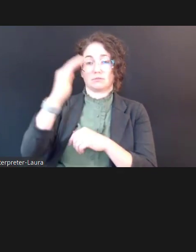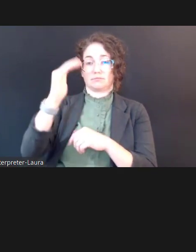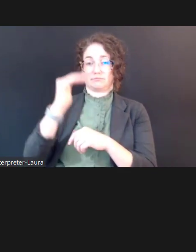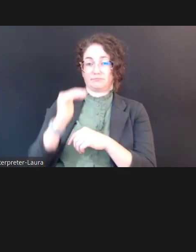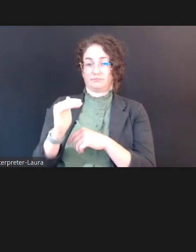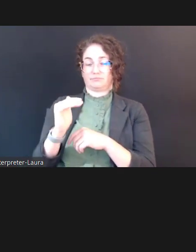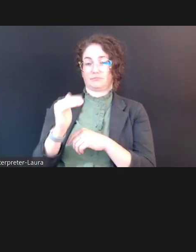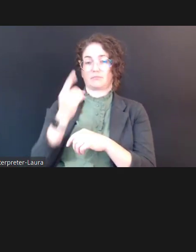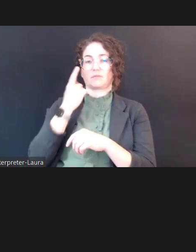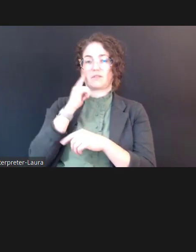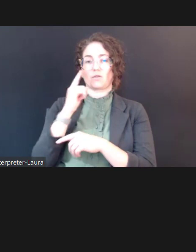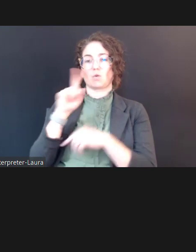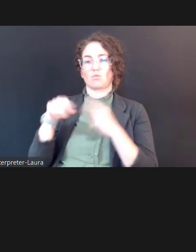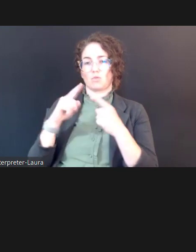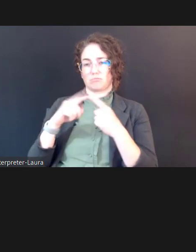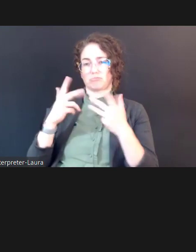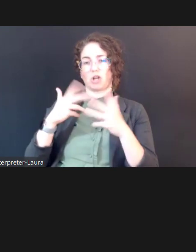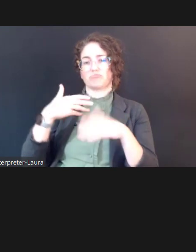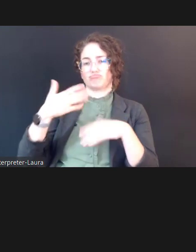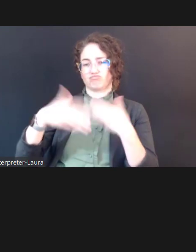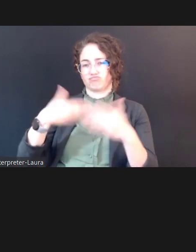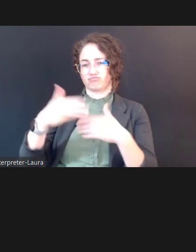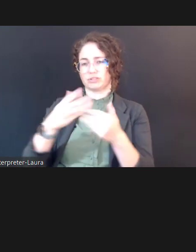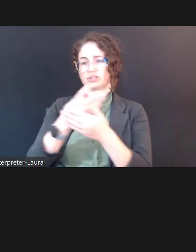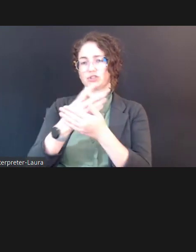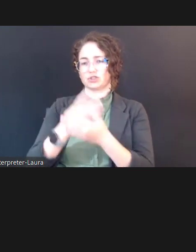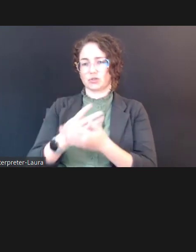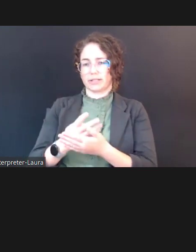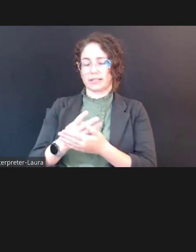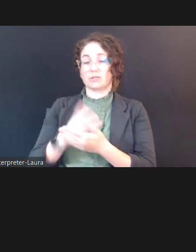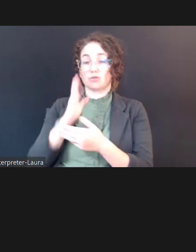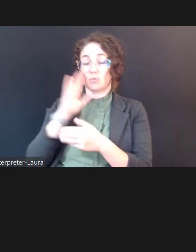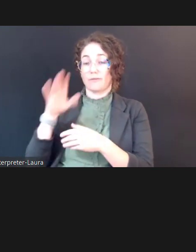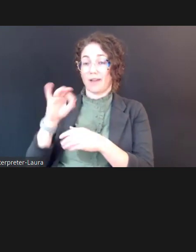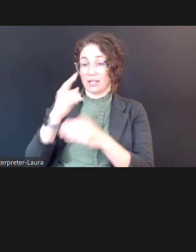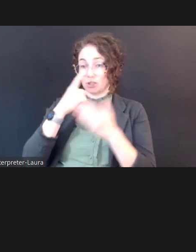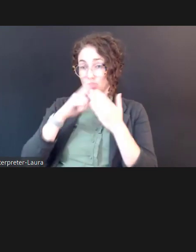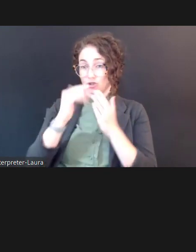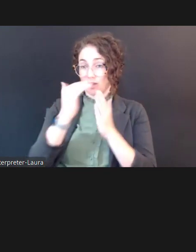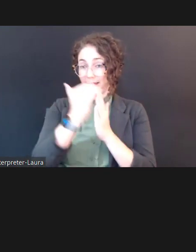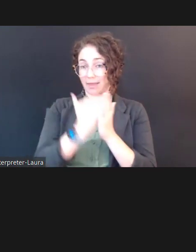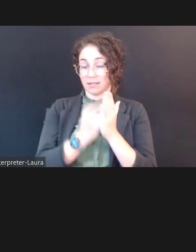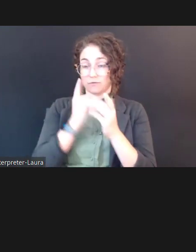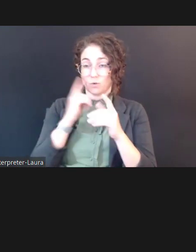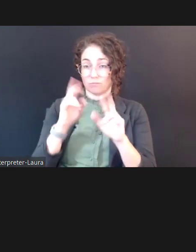you'll find checklists for getting ready to screen, letters that you